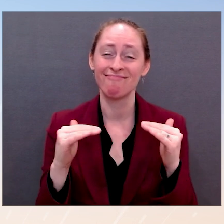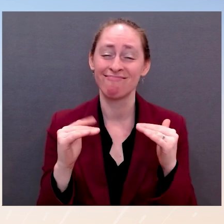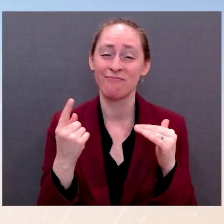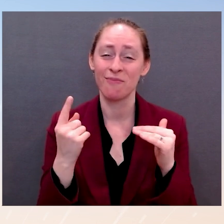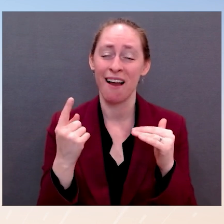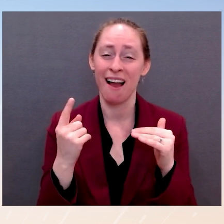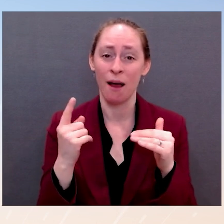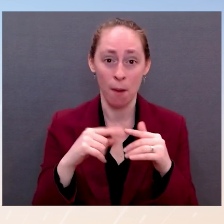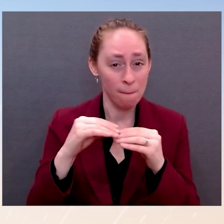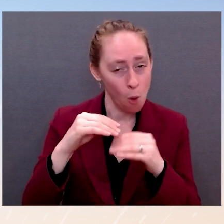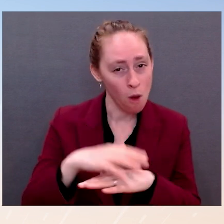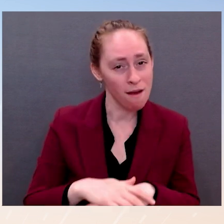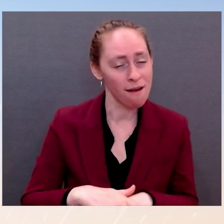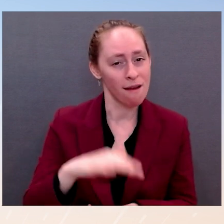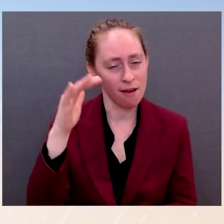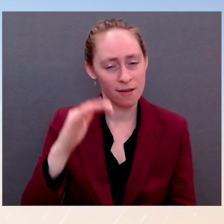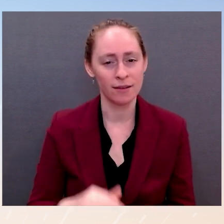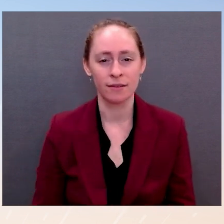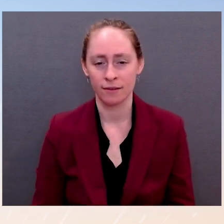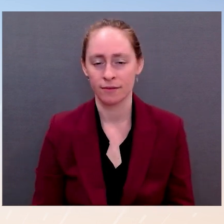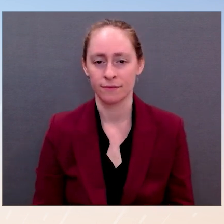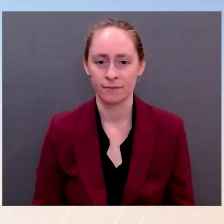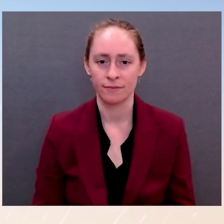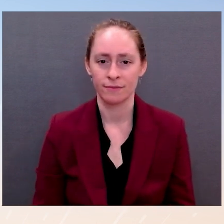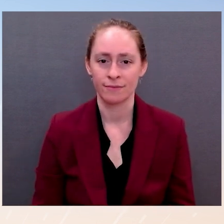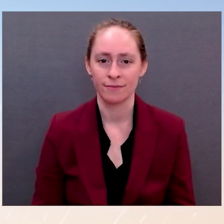And when you are talking Dr. Brown, I was.